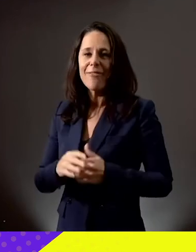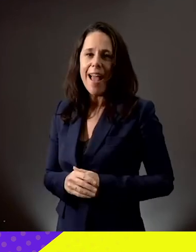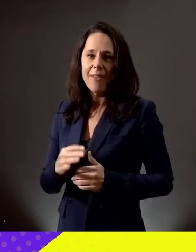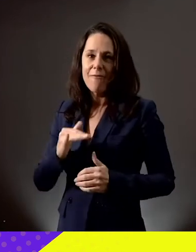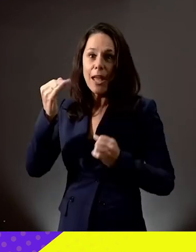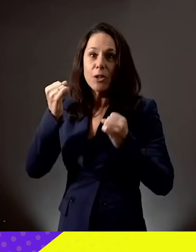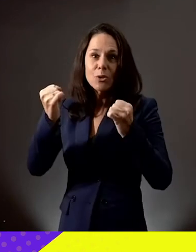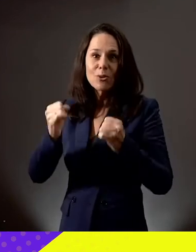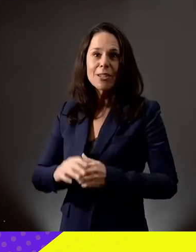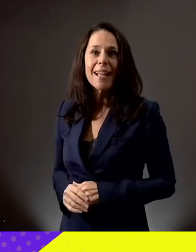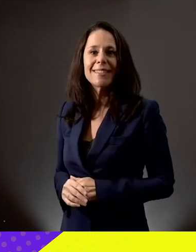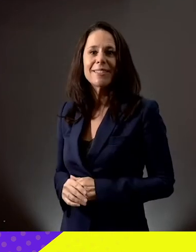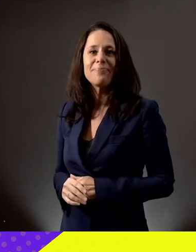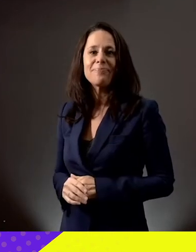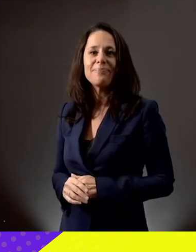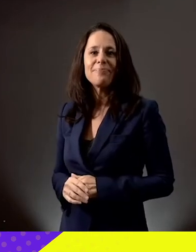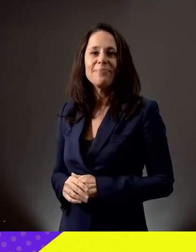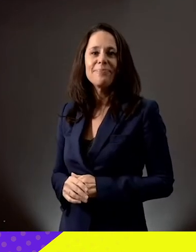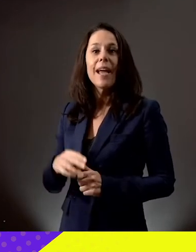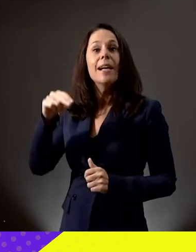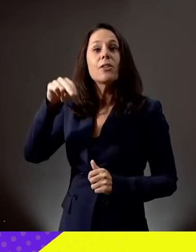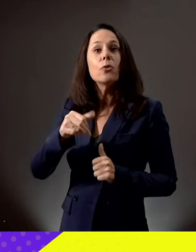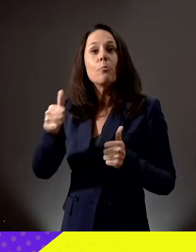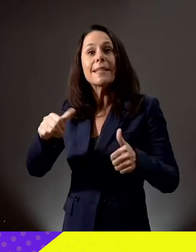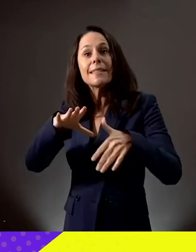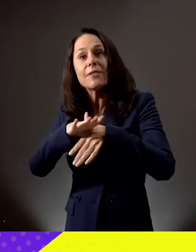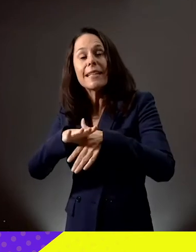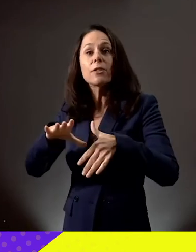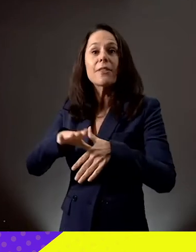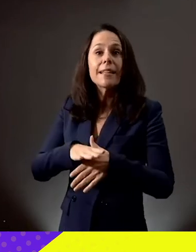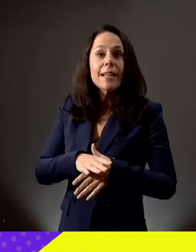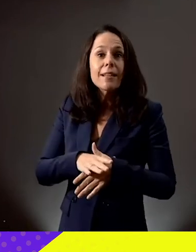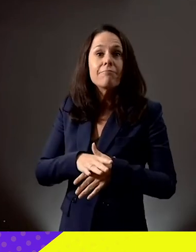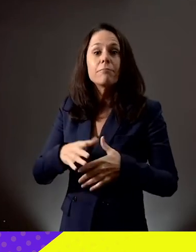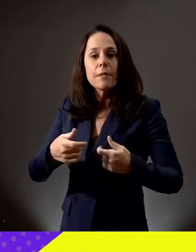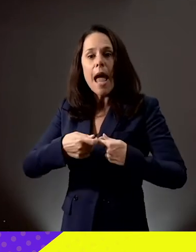Dear friends, we will now proceed with the presentation...